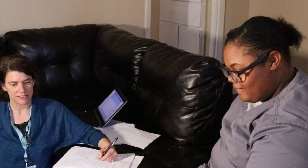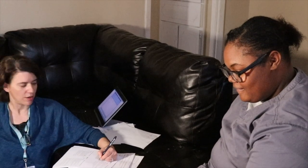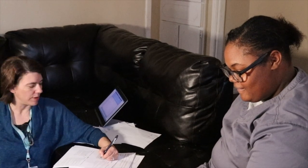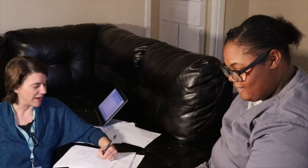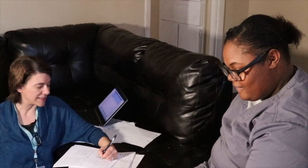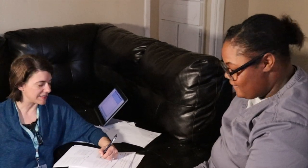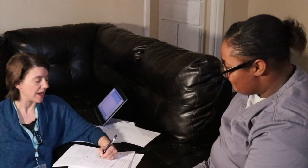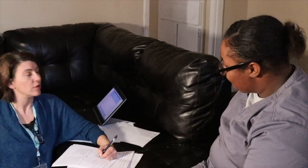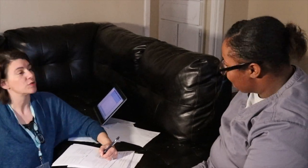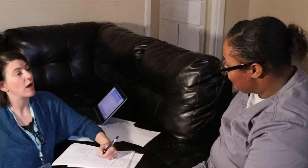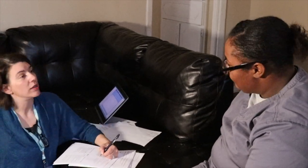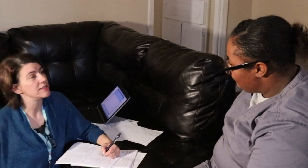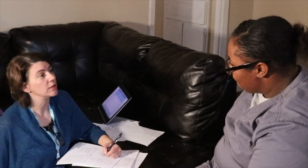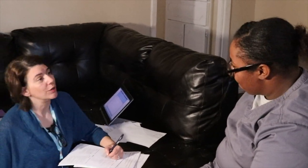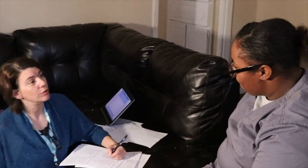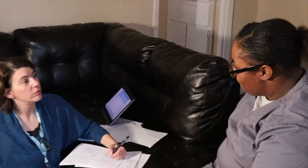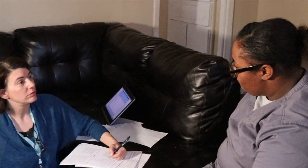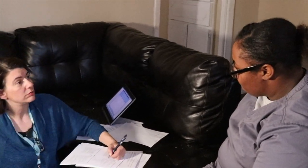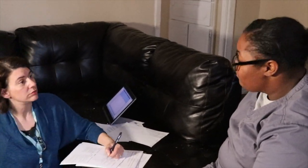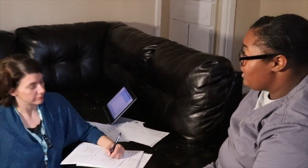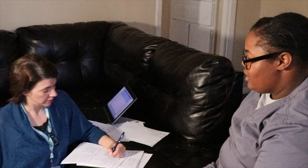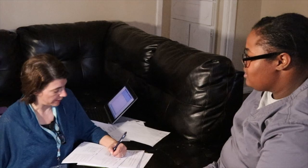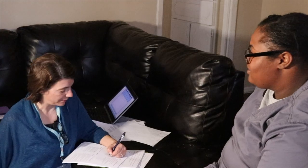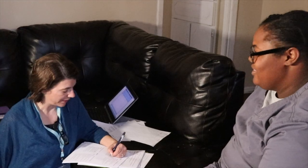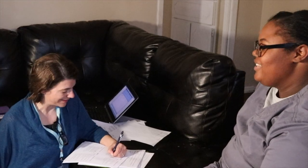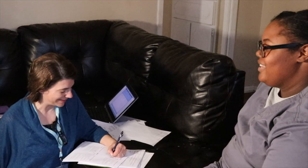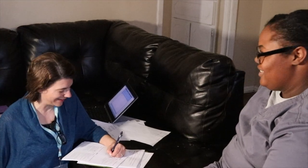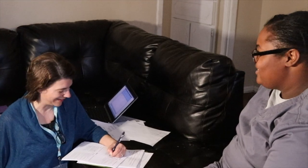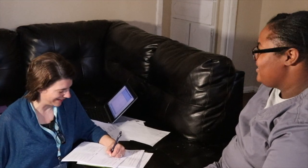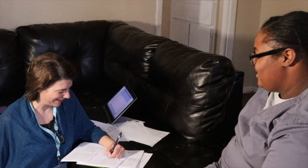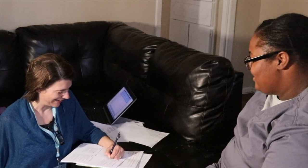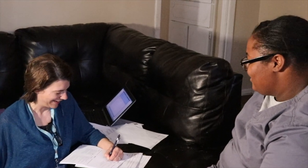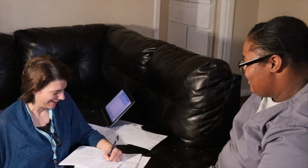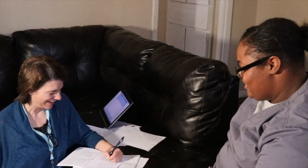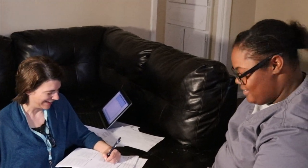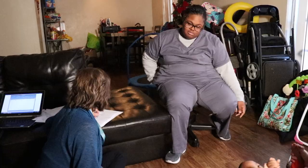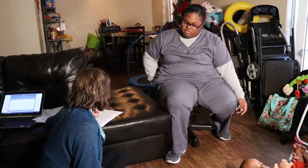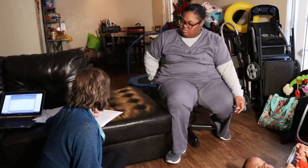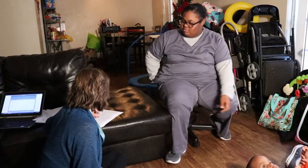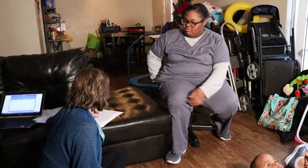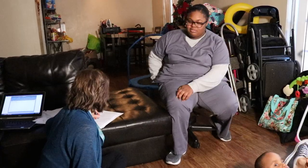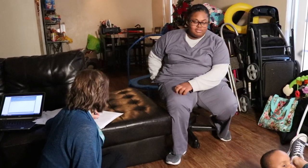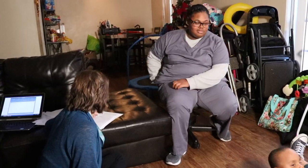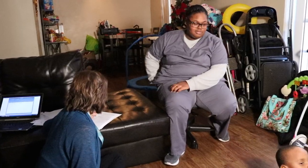Does he make sounds while he is alone? Yes. Rachel-Up Up Up....